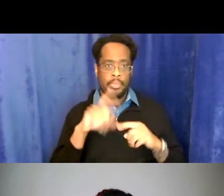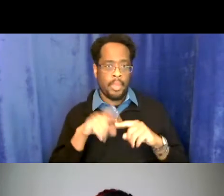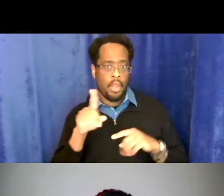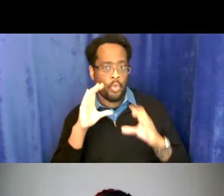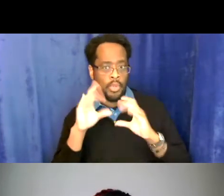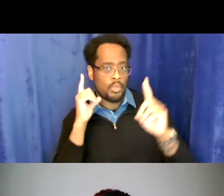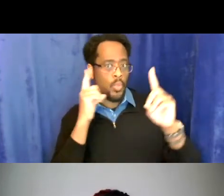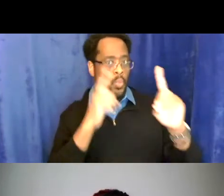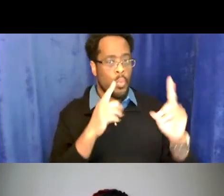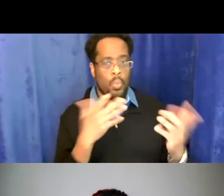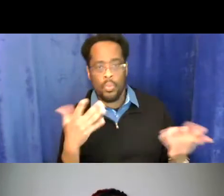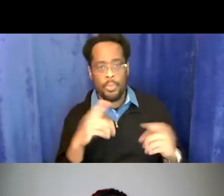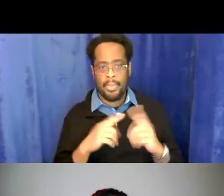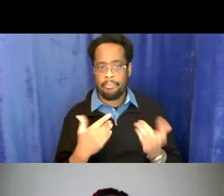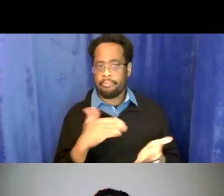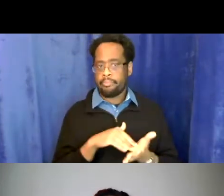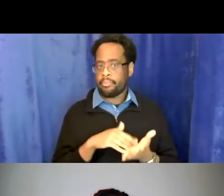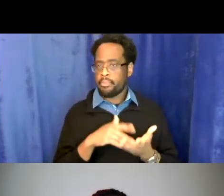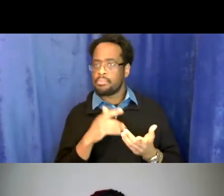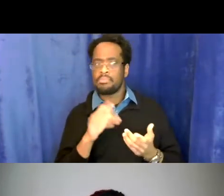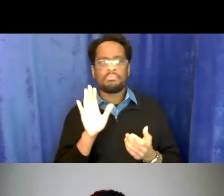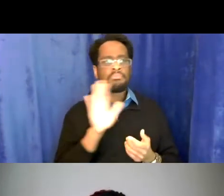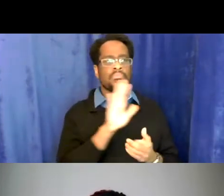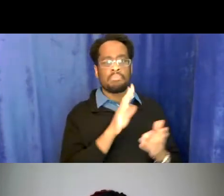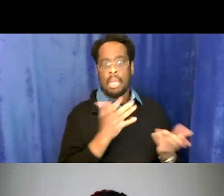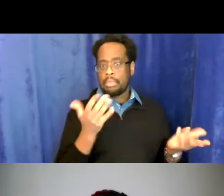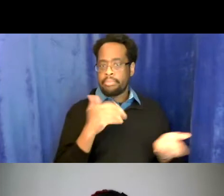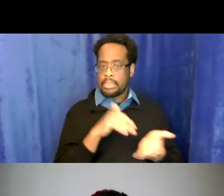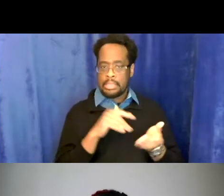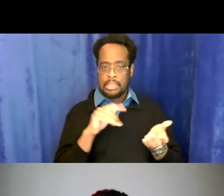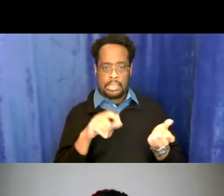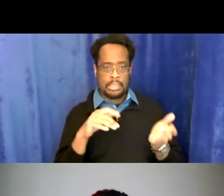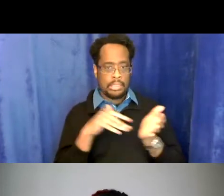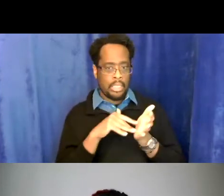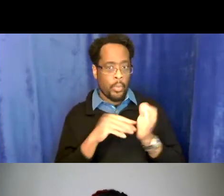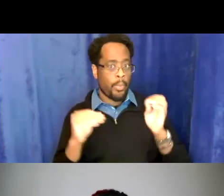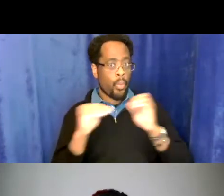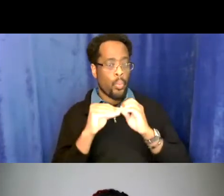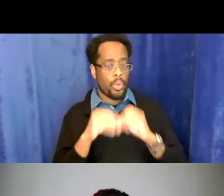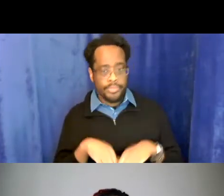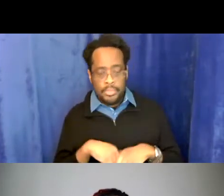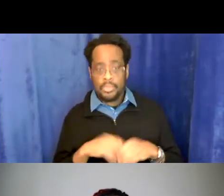your personality how what your communication goal is for that moment there's just so many